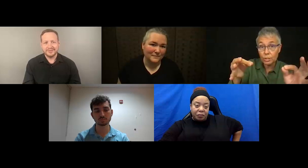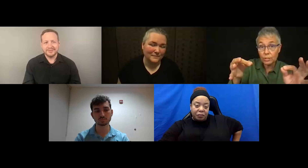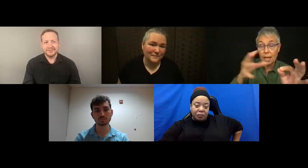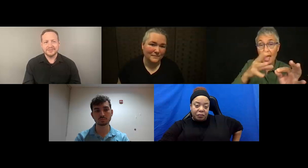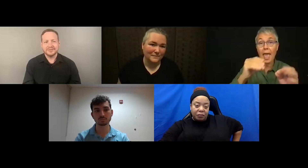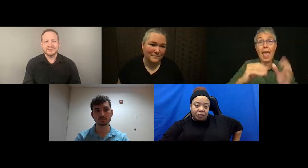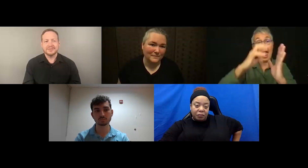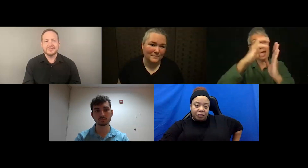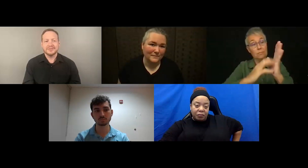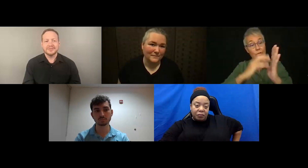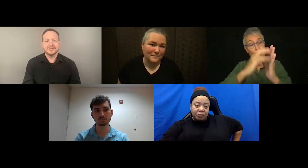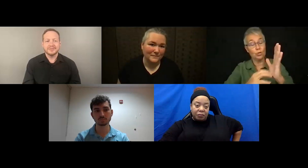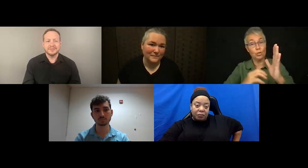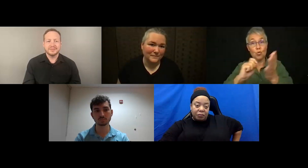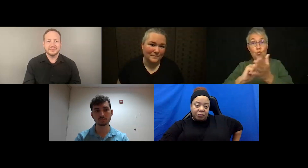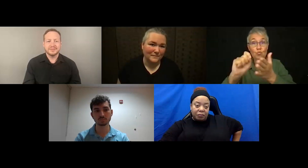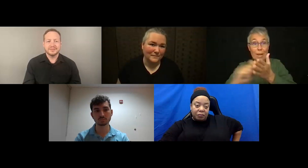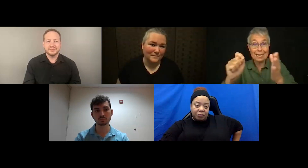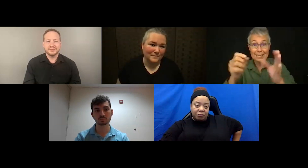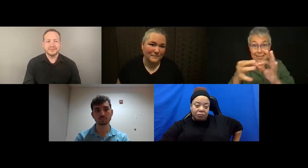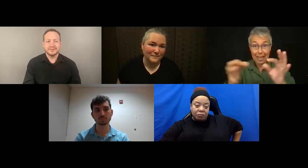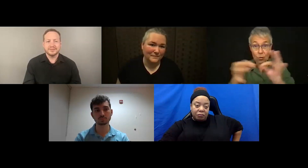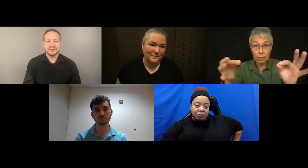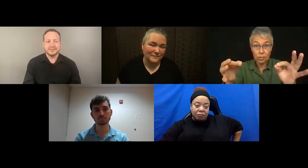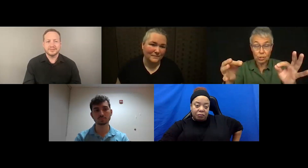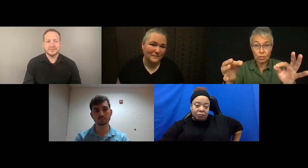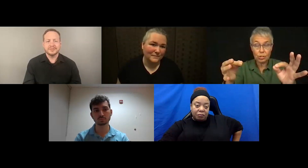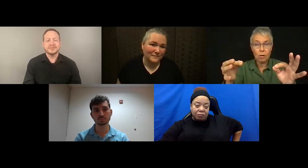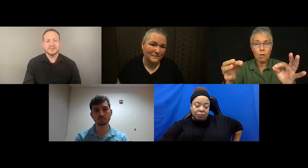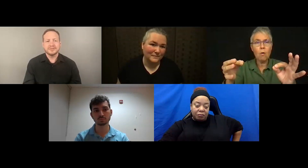Because spoken languages and written languages